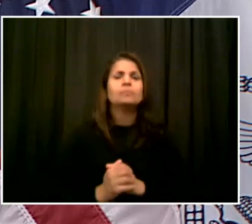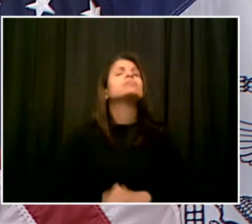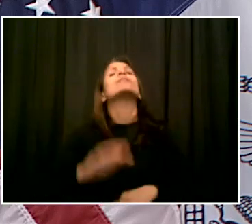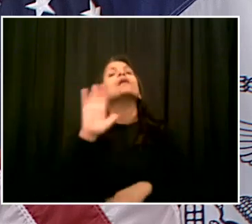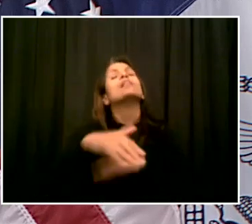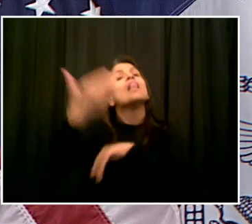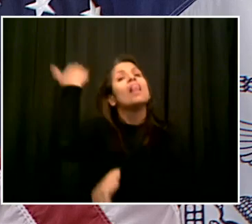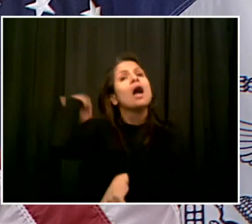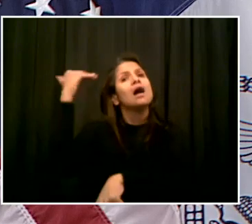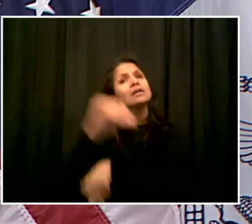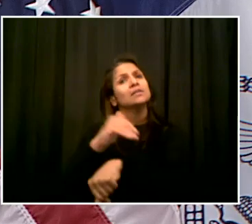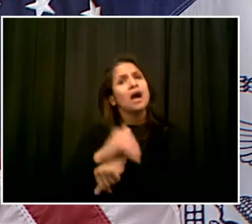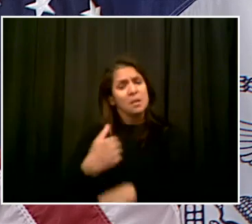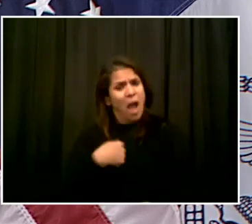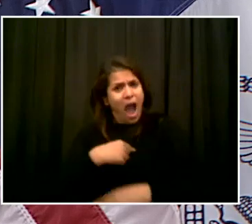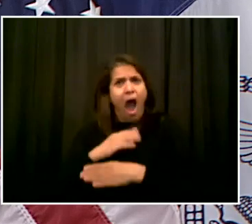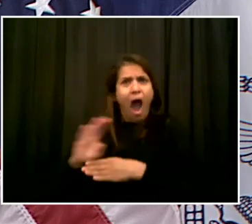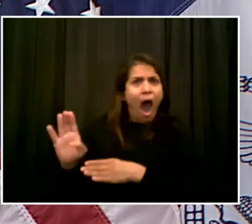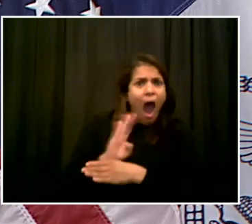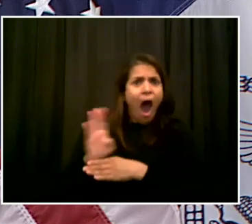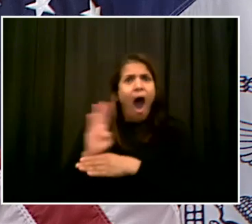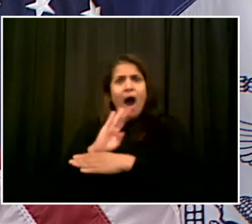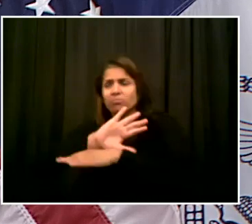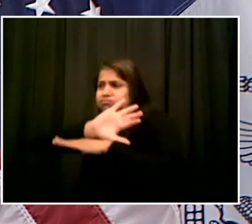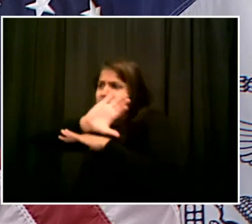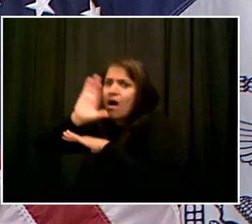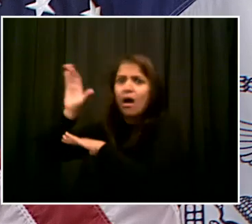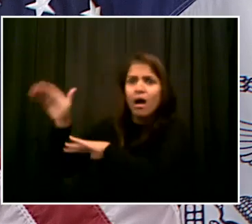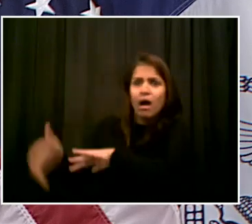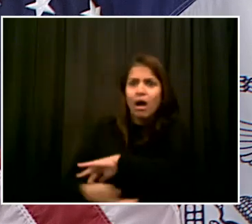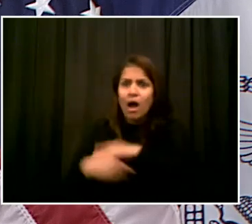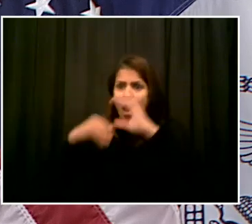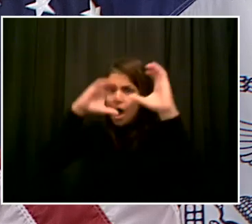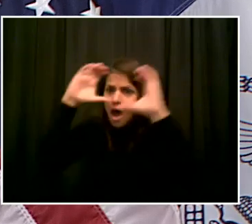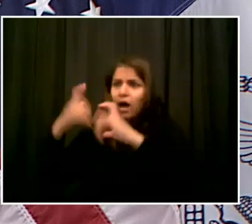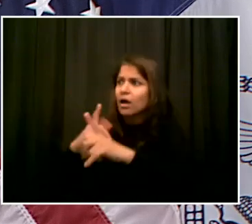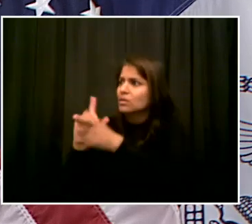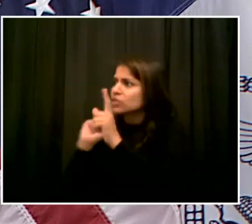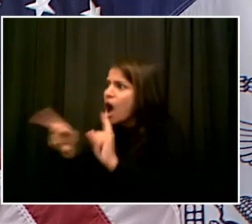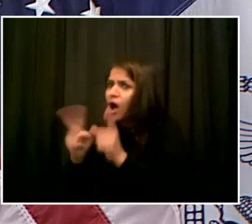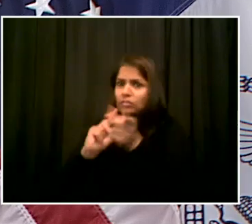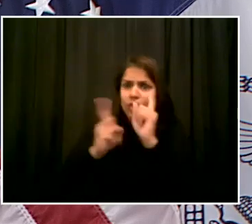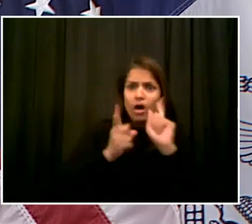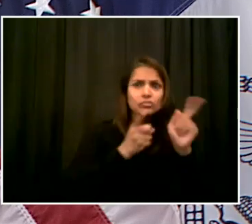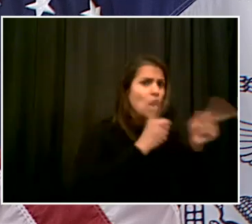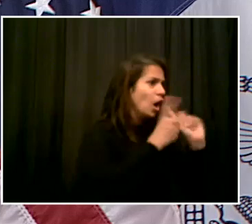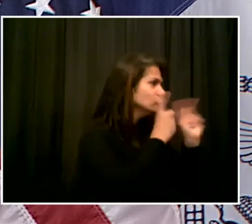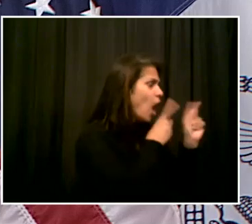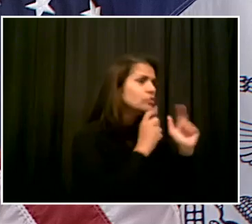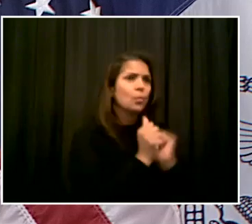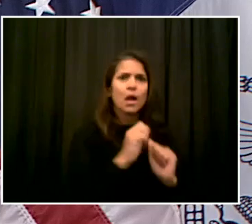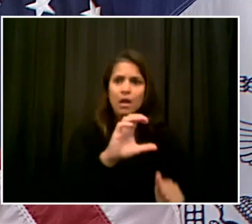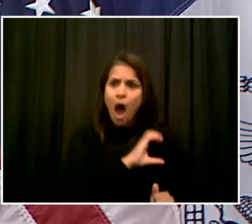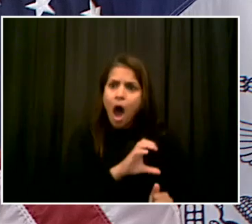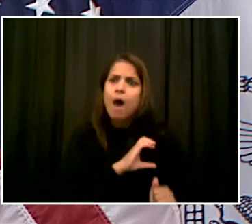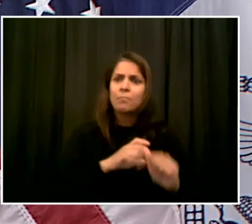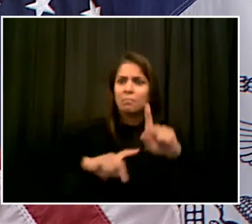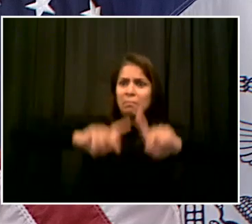WITH THE OTHER LEADERSHIP ALL NIGHT. I SAW PEOPLE OVER MIDTOWN MANHATTAN AND WE HAD OUFGH T BEFORE AS IT WOULD BE LOWER